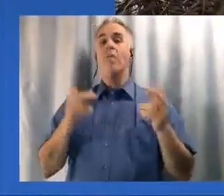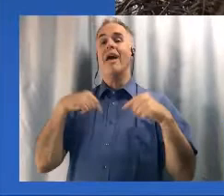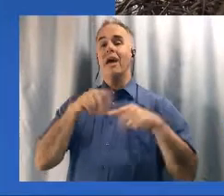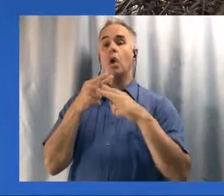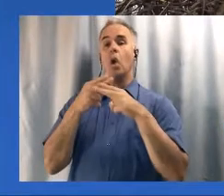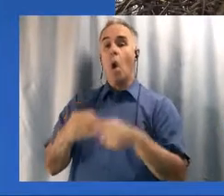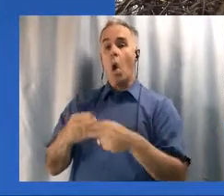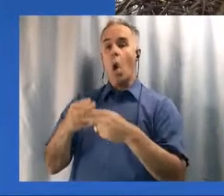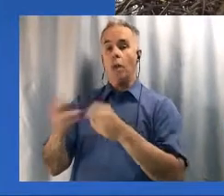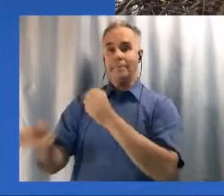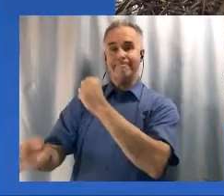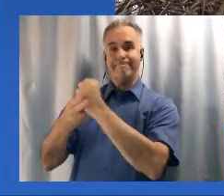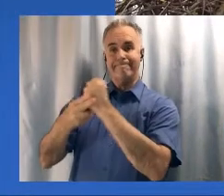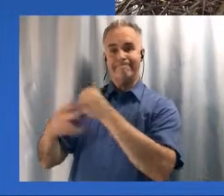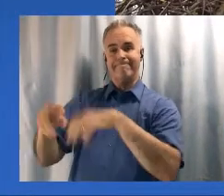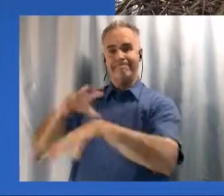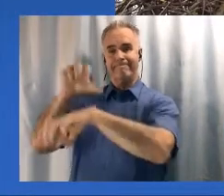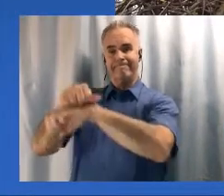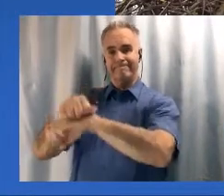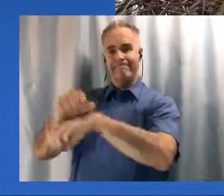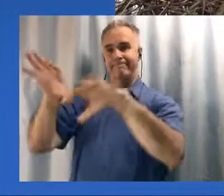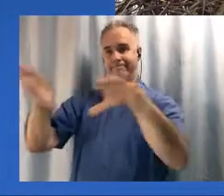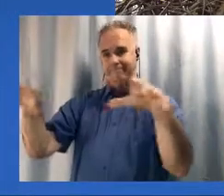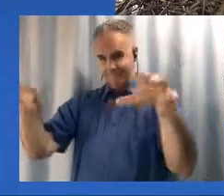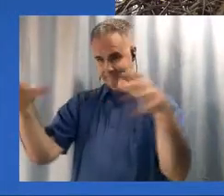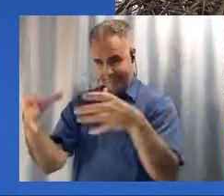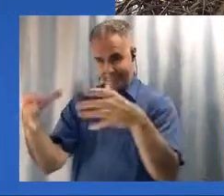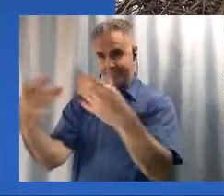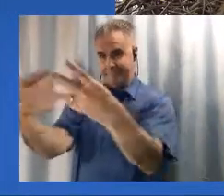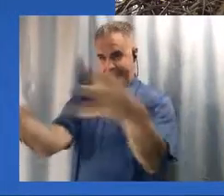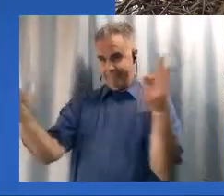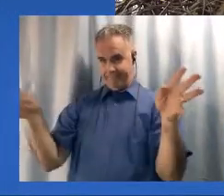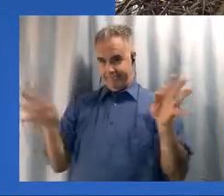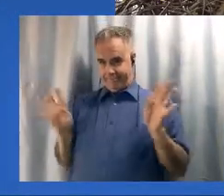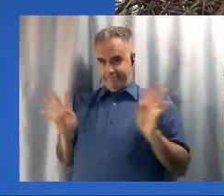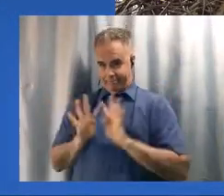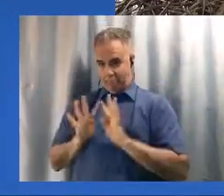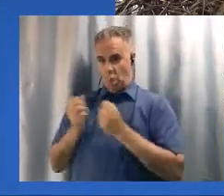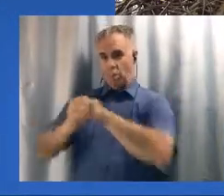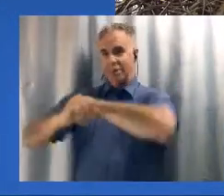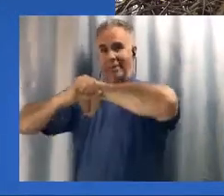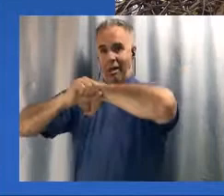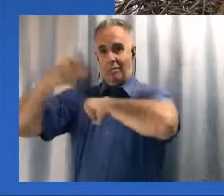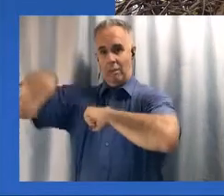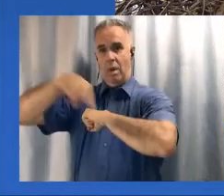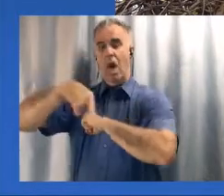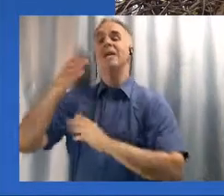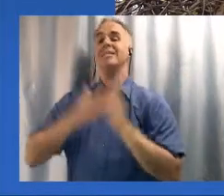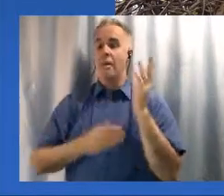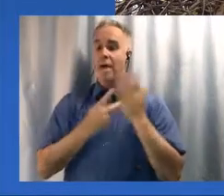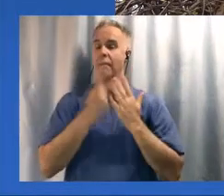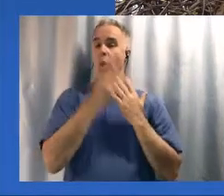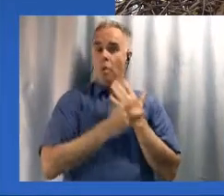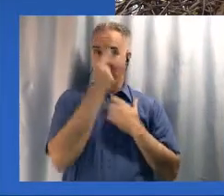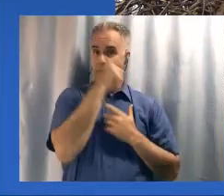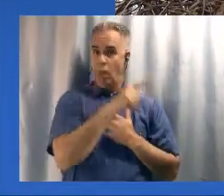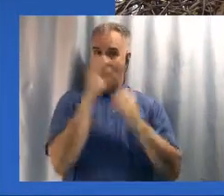Today certain places have been set aside as reserves to protect owls. Some zoos have breeding programs